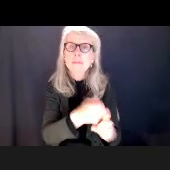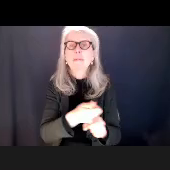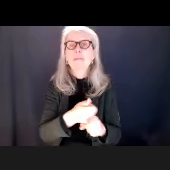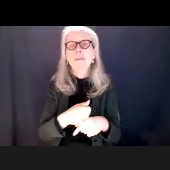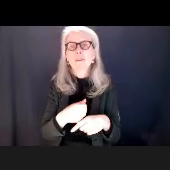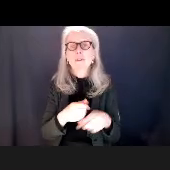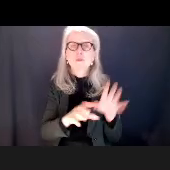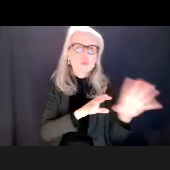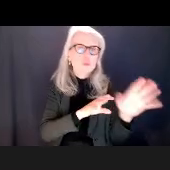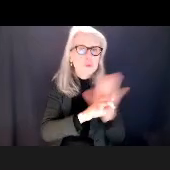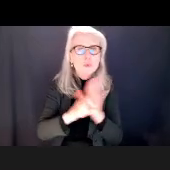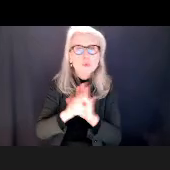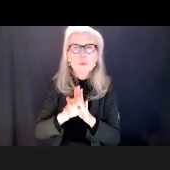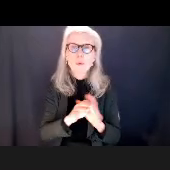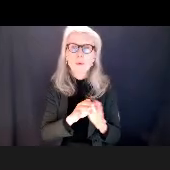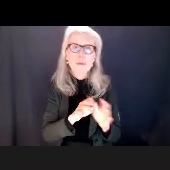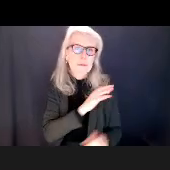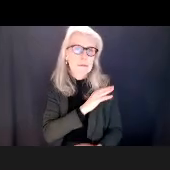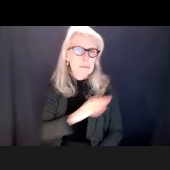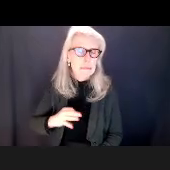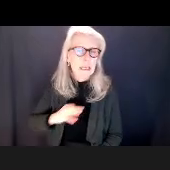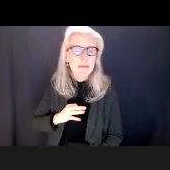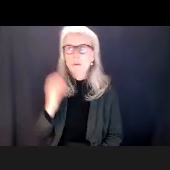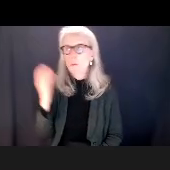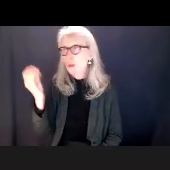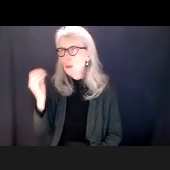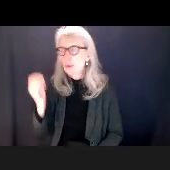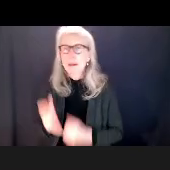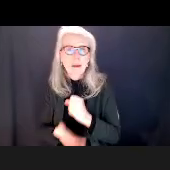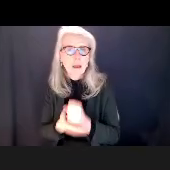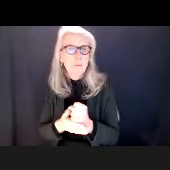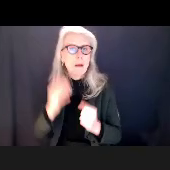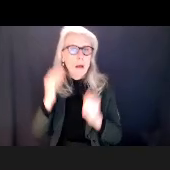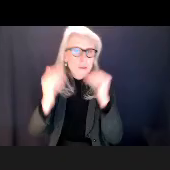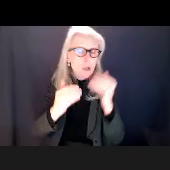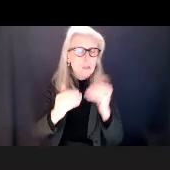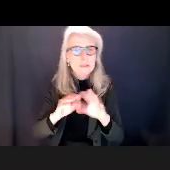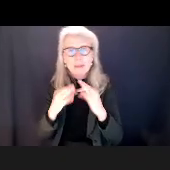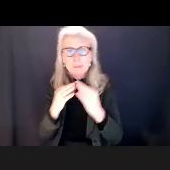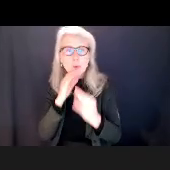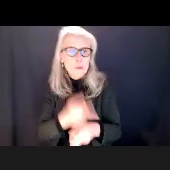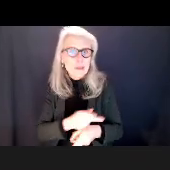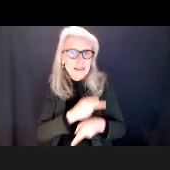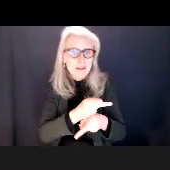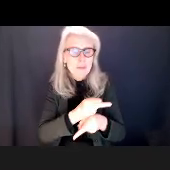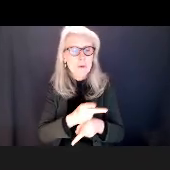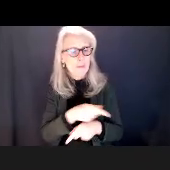Ontario enabled adults and their caregivers to apply to receive direct supports, for instance,